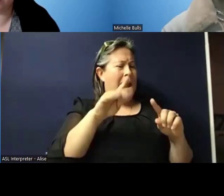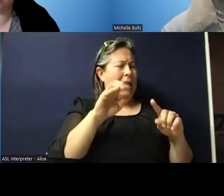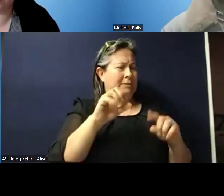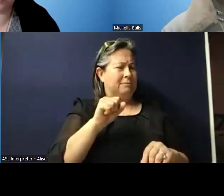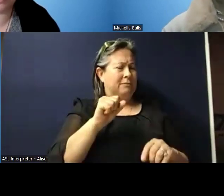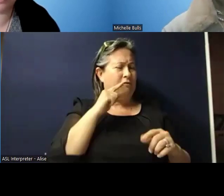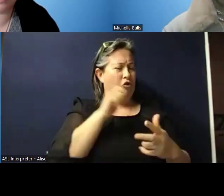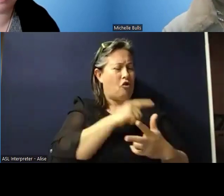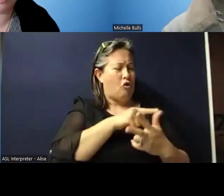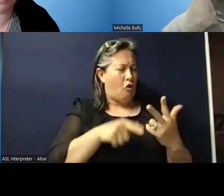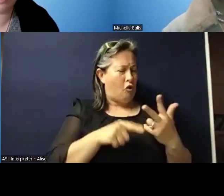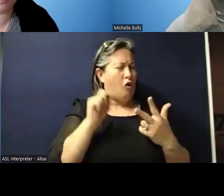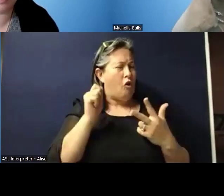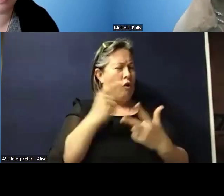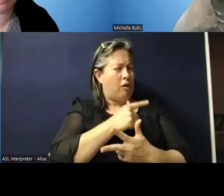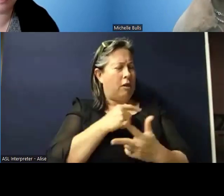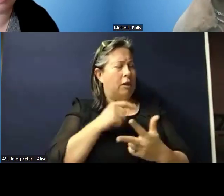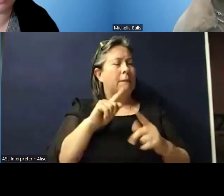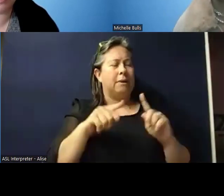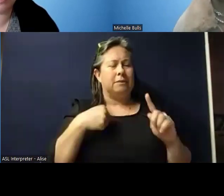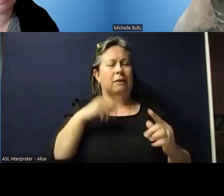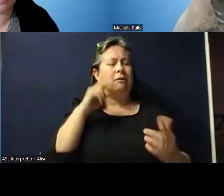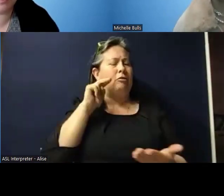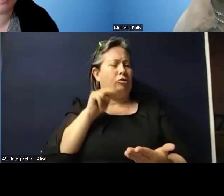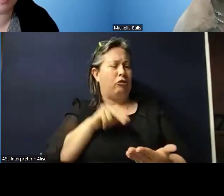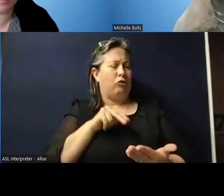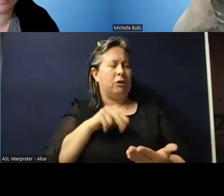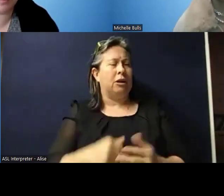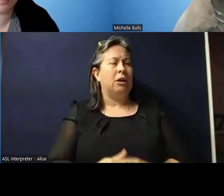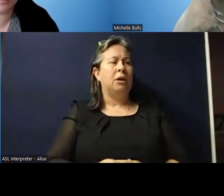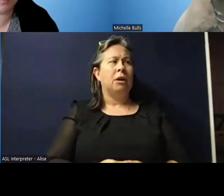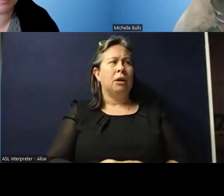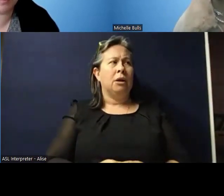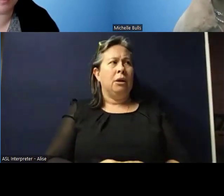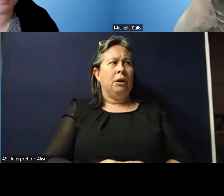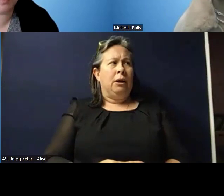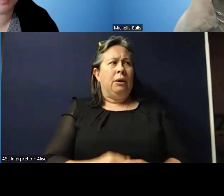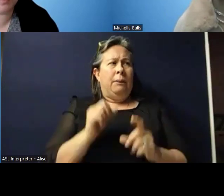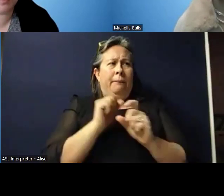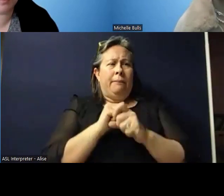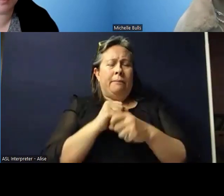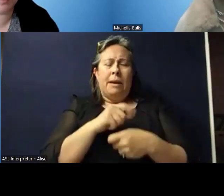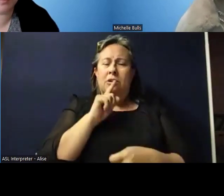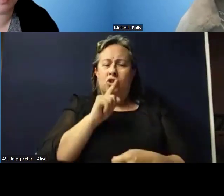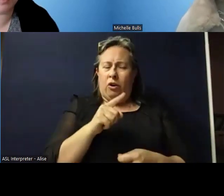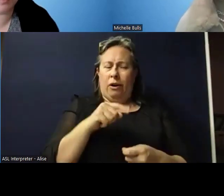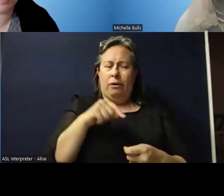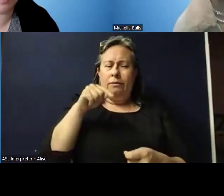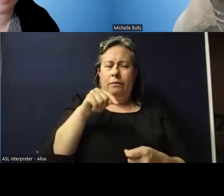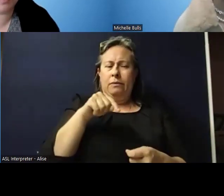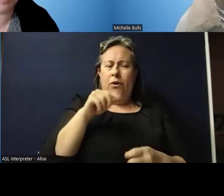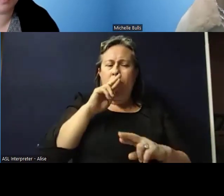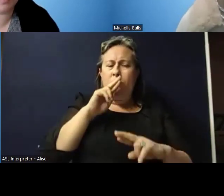But we'll take a look and make sure that the response is clear and accurate.